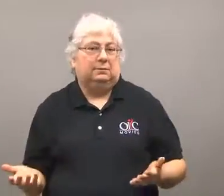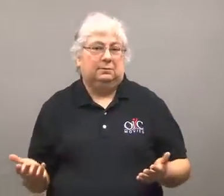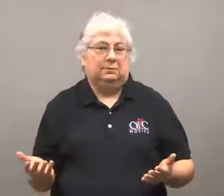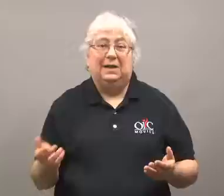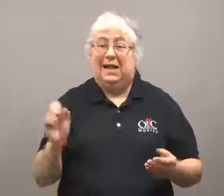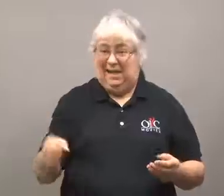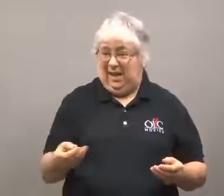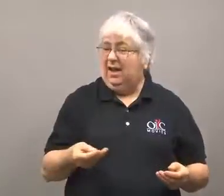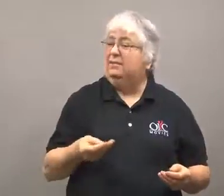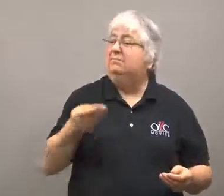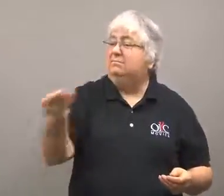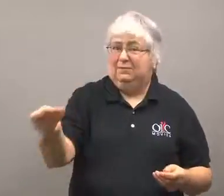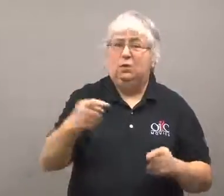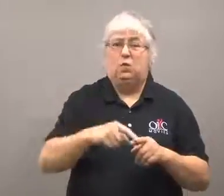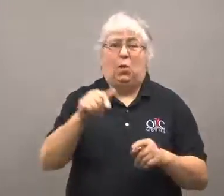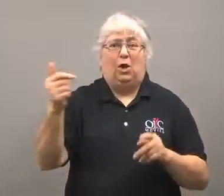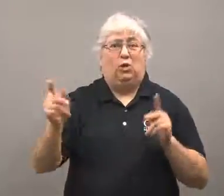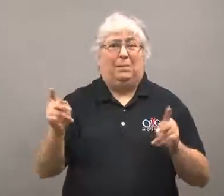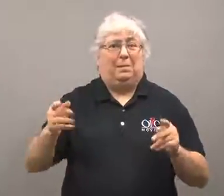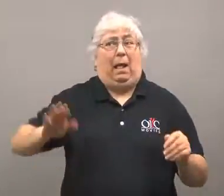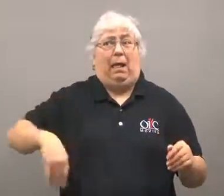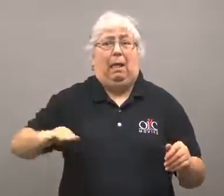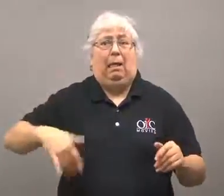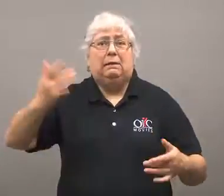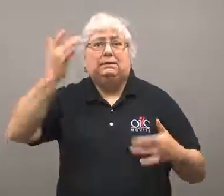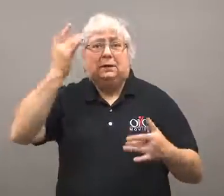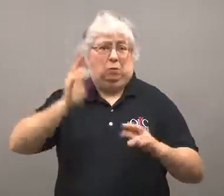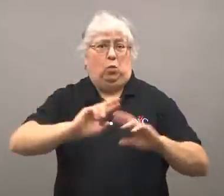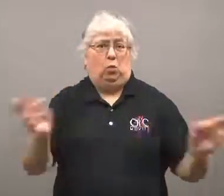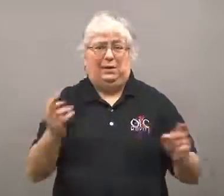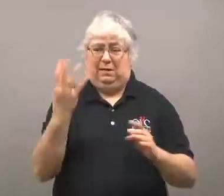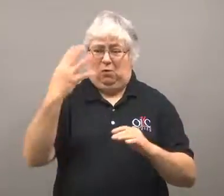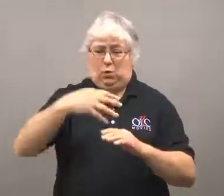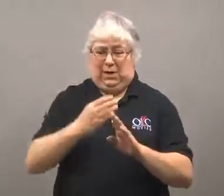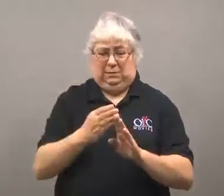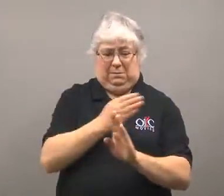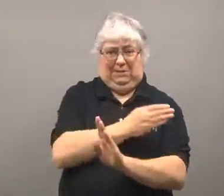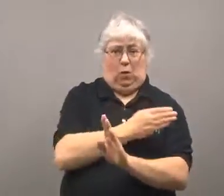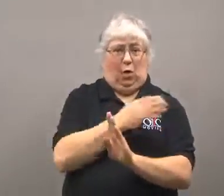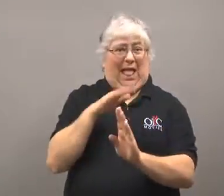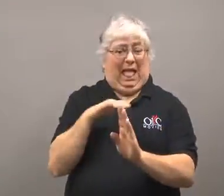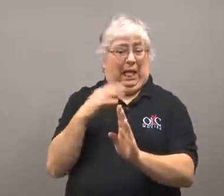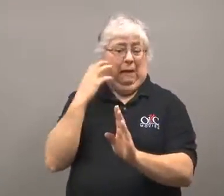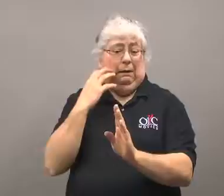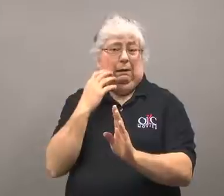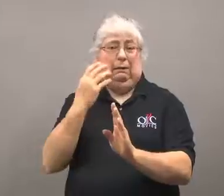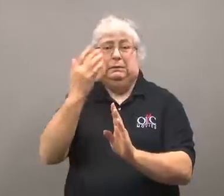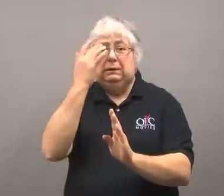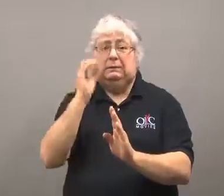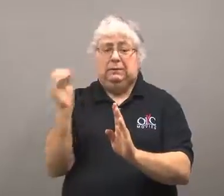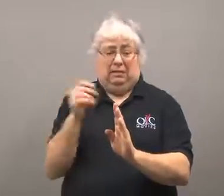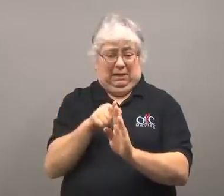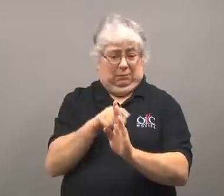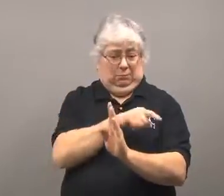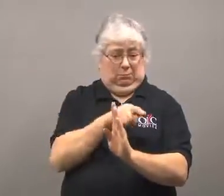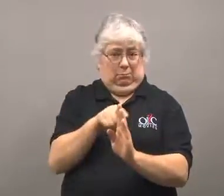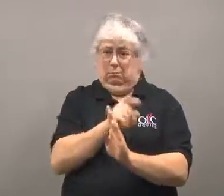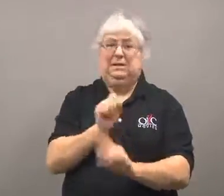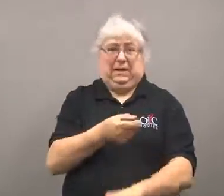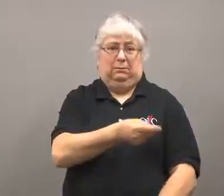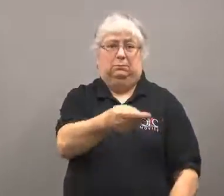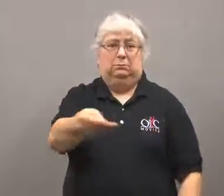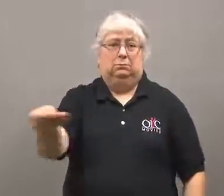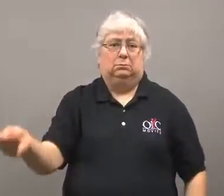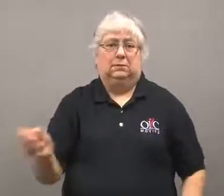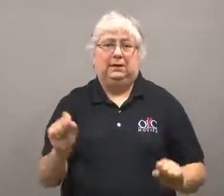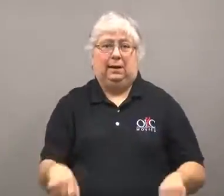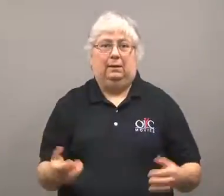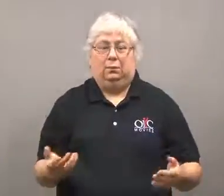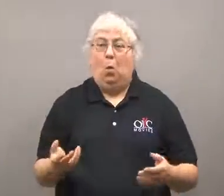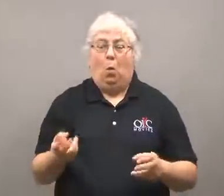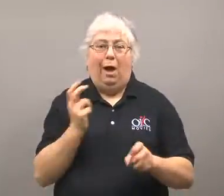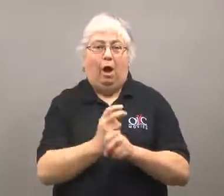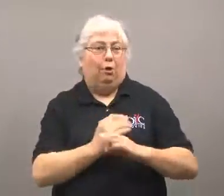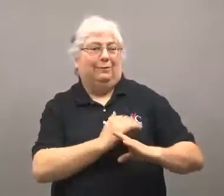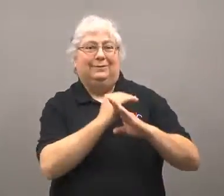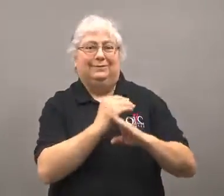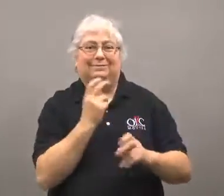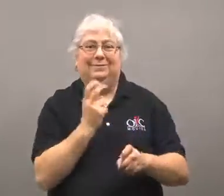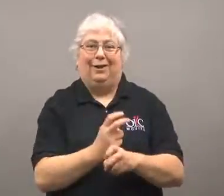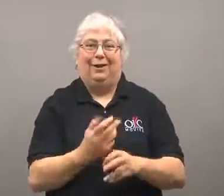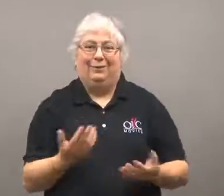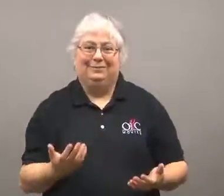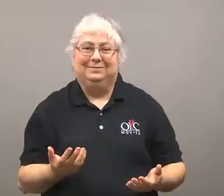Measles is contagious four days before any symptoms appear.